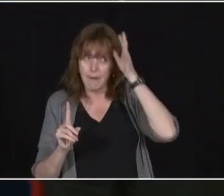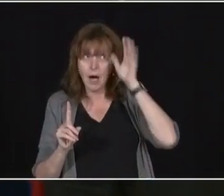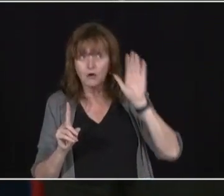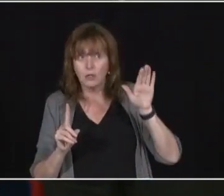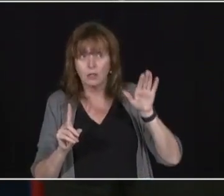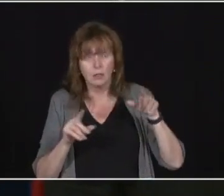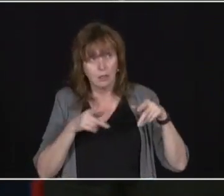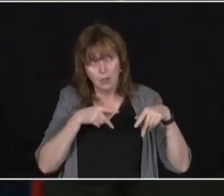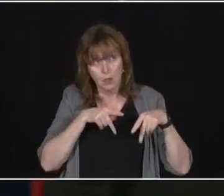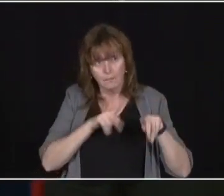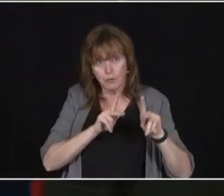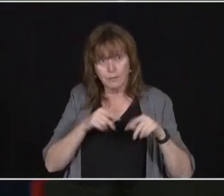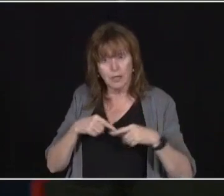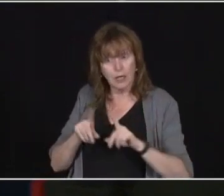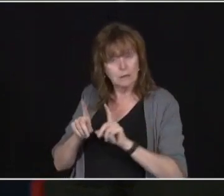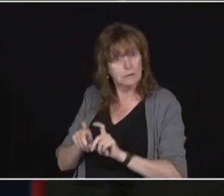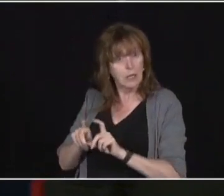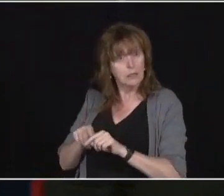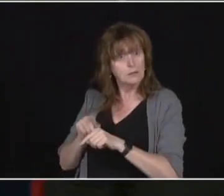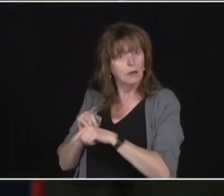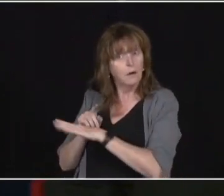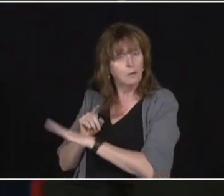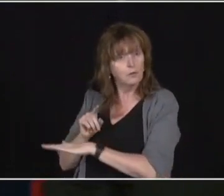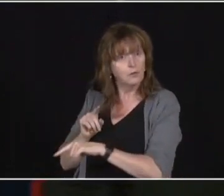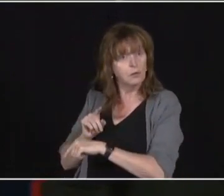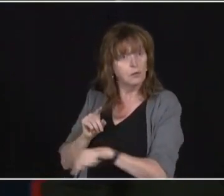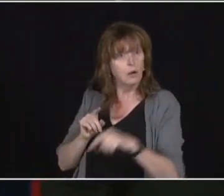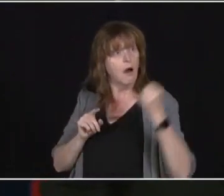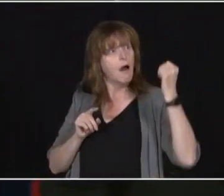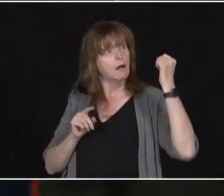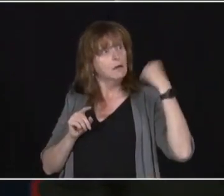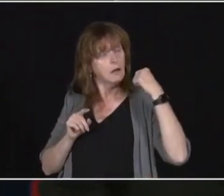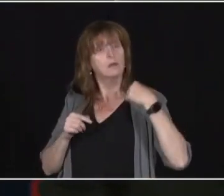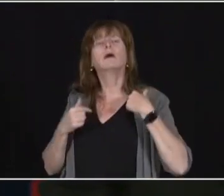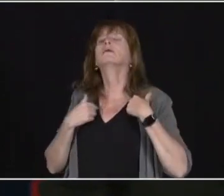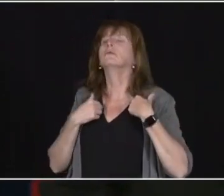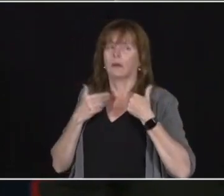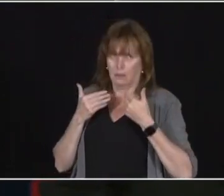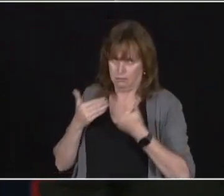for the children to be tested and they were. You have to have a special